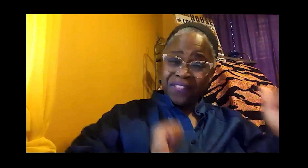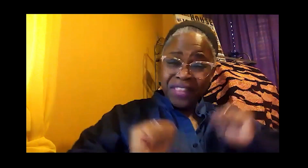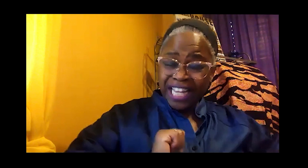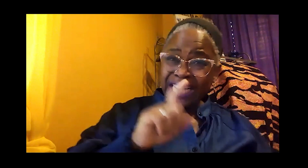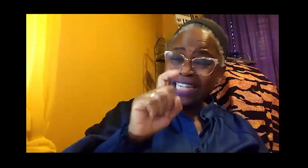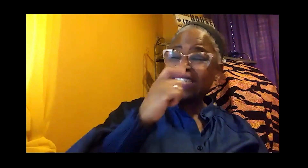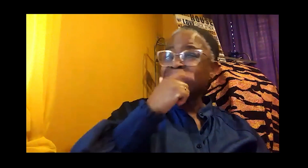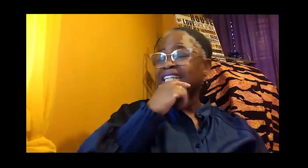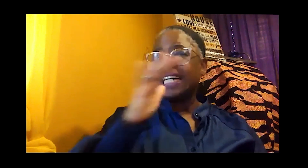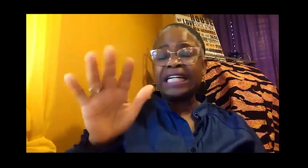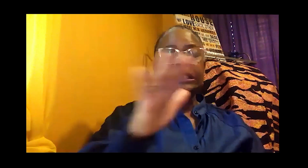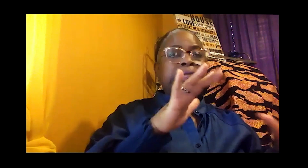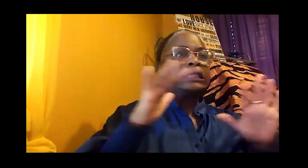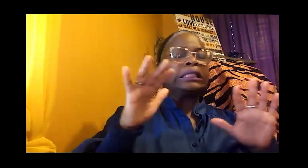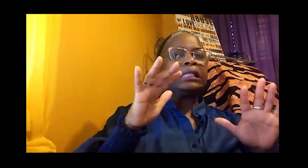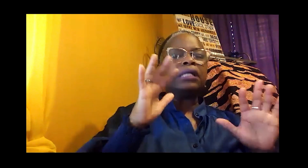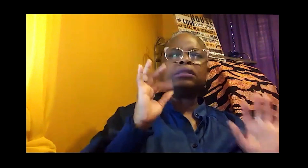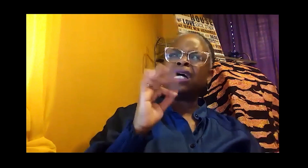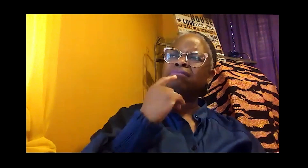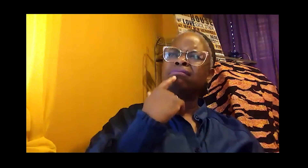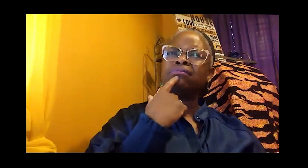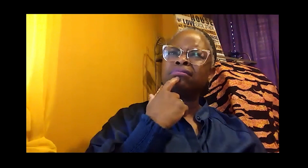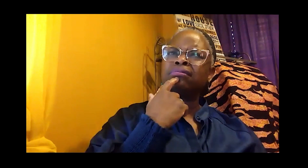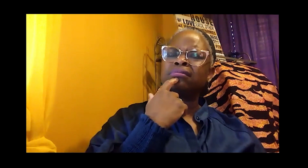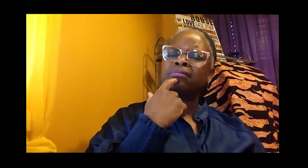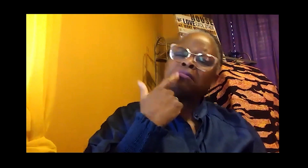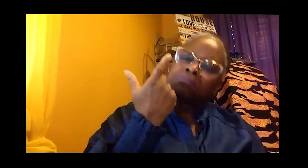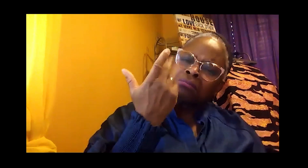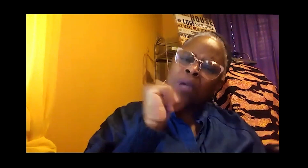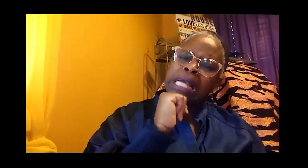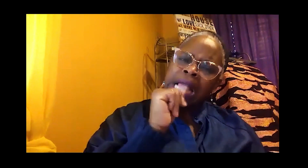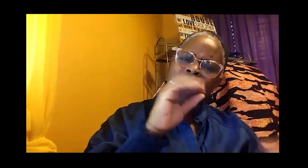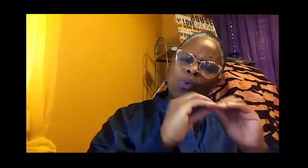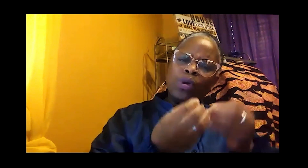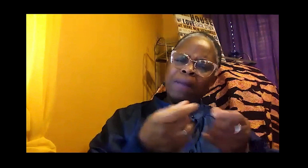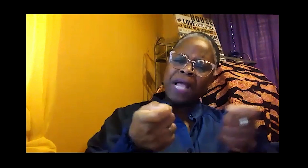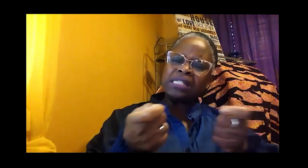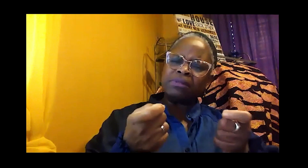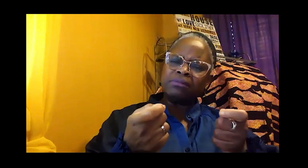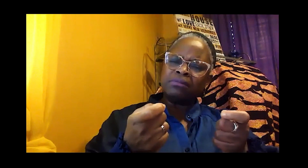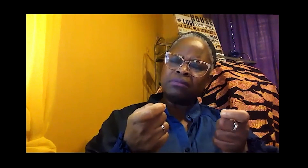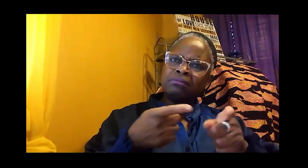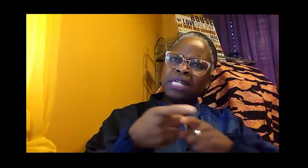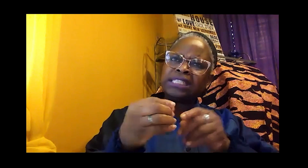Would it be in film? Did I want a MFA in theater? I finally decided on organizational management